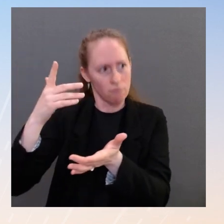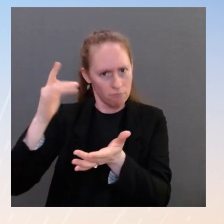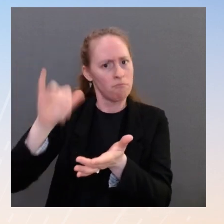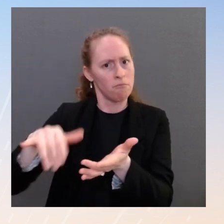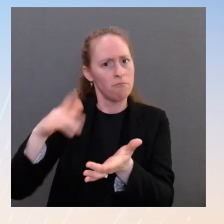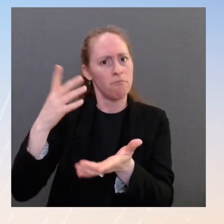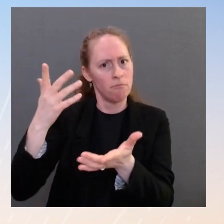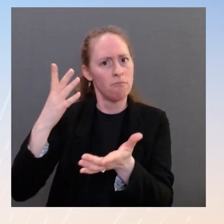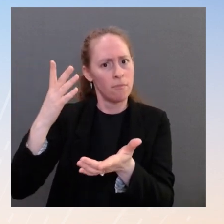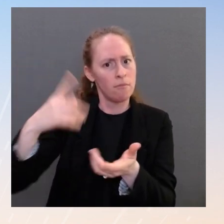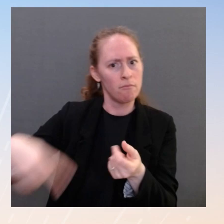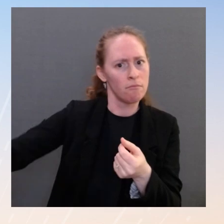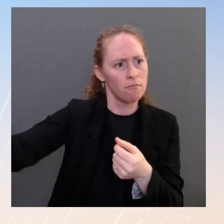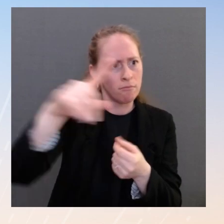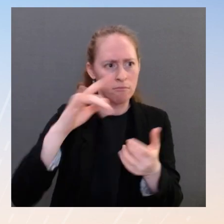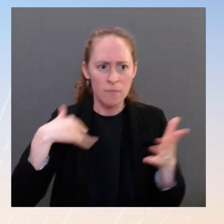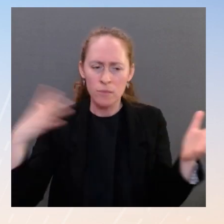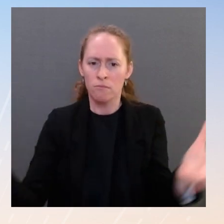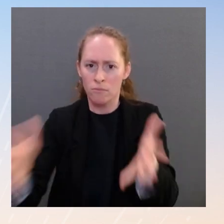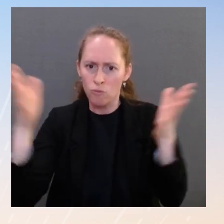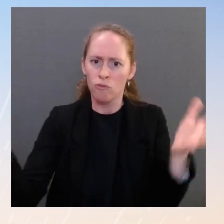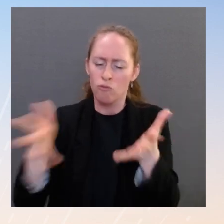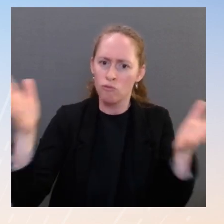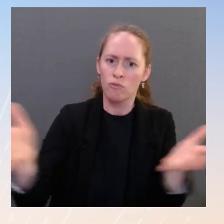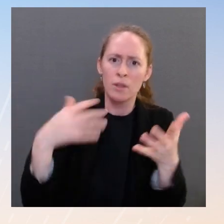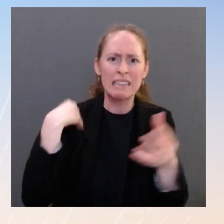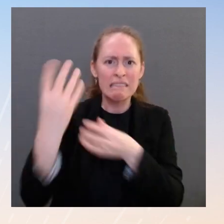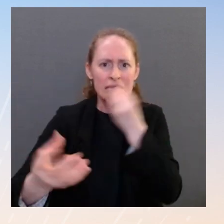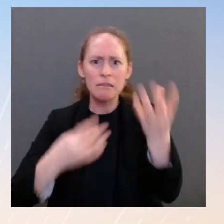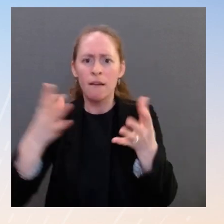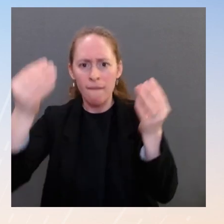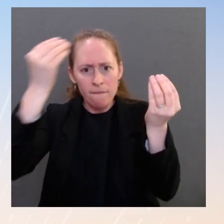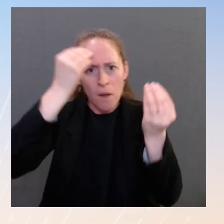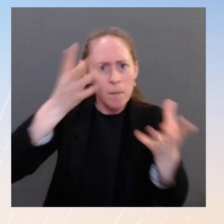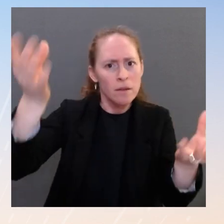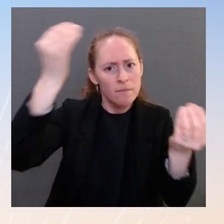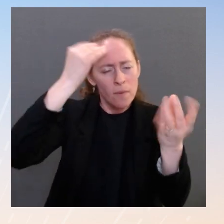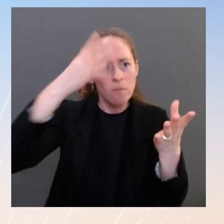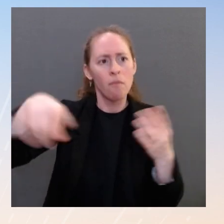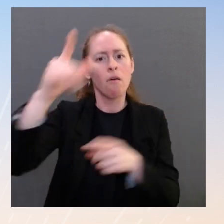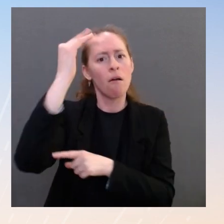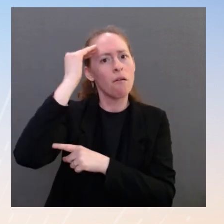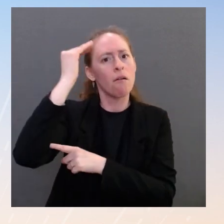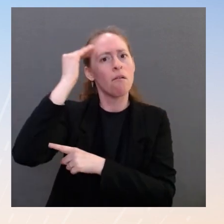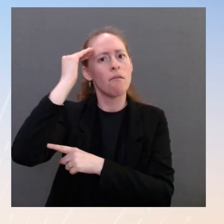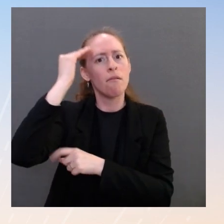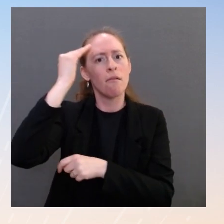is to provide more information publicly and have more people consult with their doctors about whether they're eligible. The Press: Do you know if she's, like,